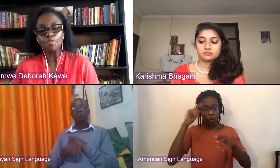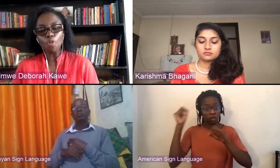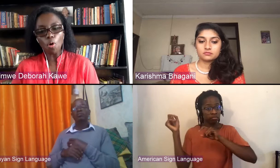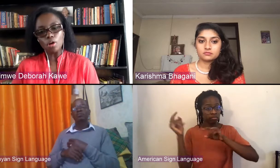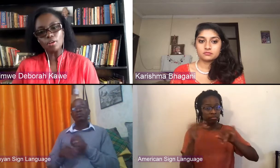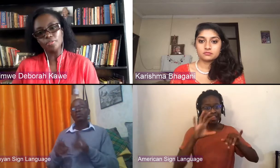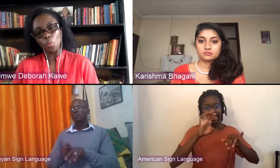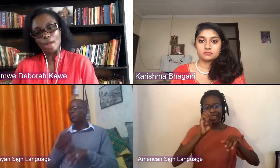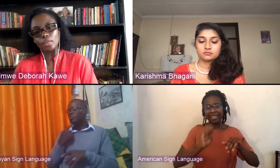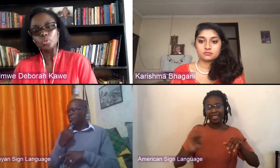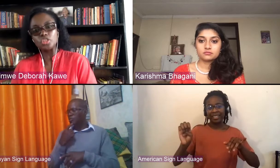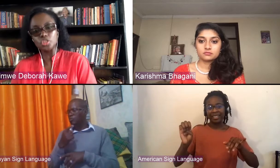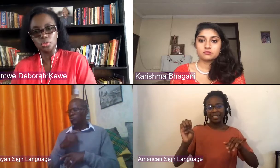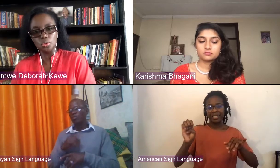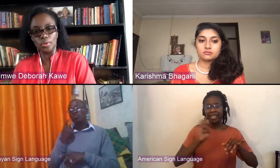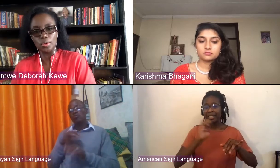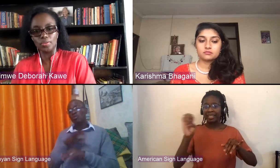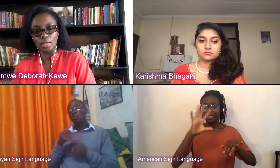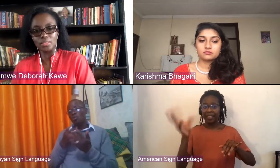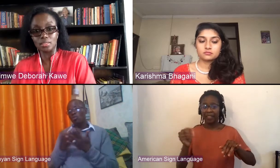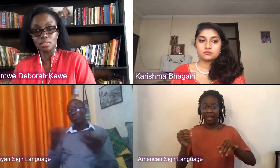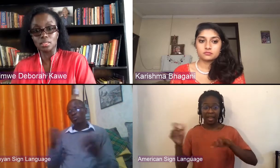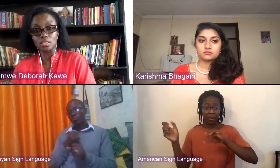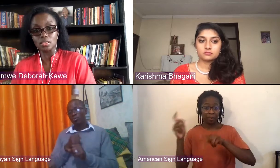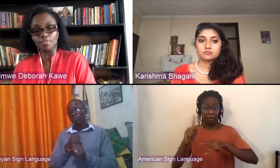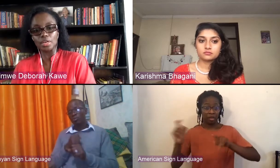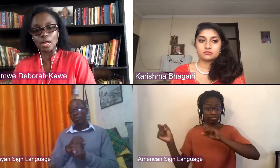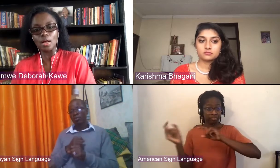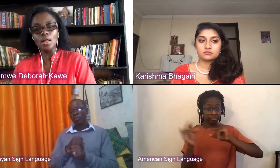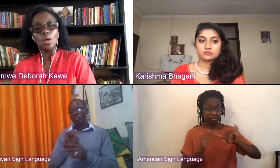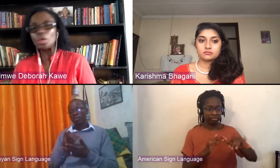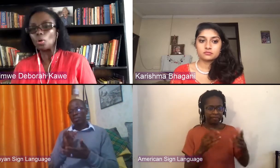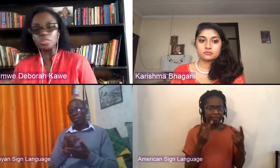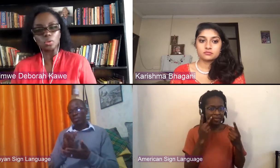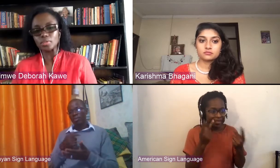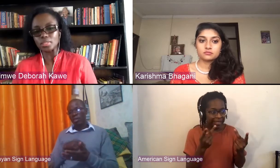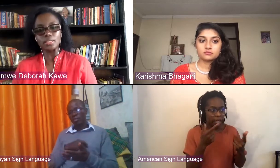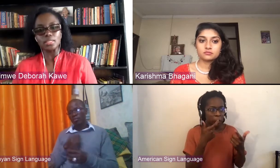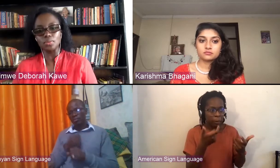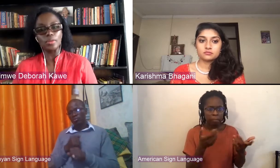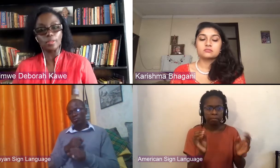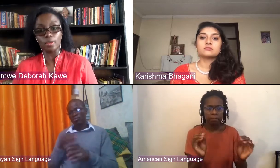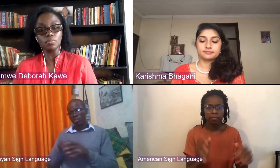for all of the work that we used to do with artists in East Africa, we always consulted with them.